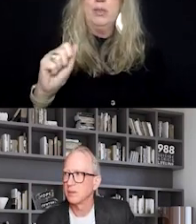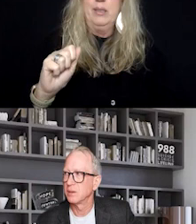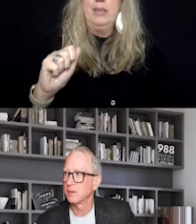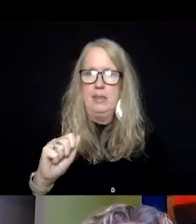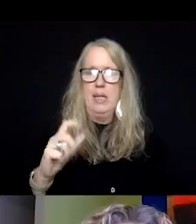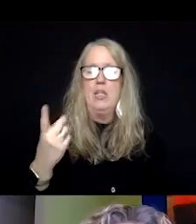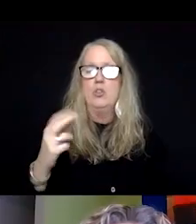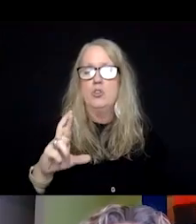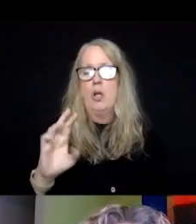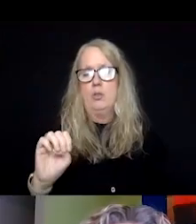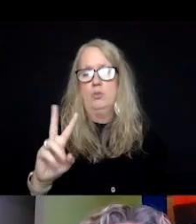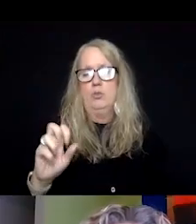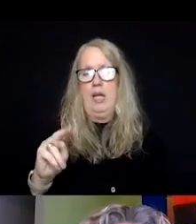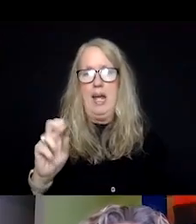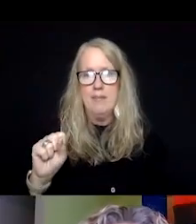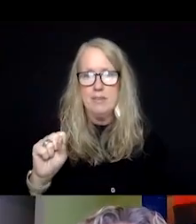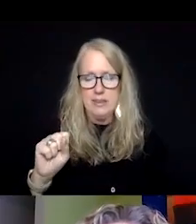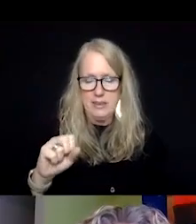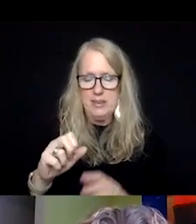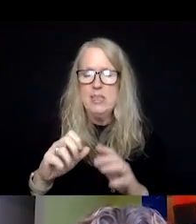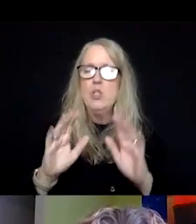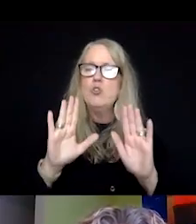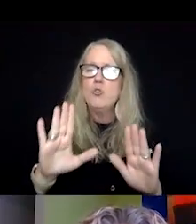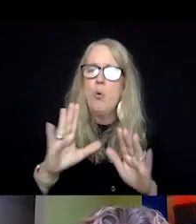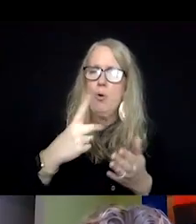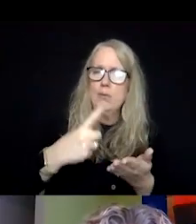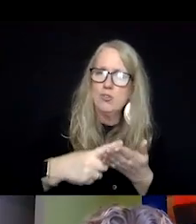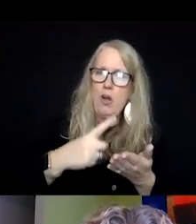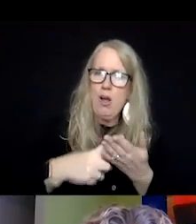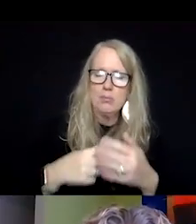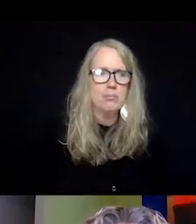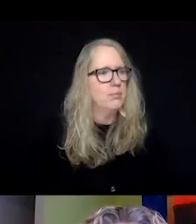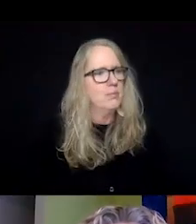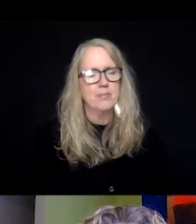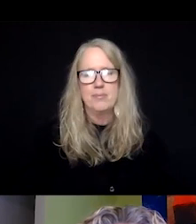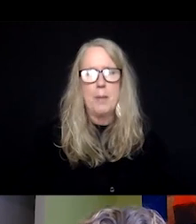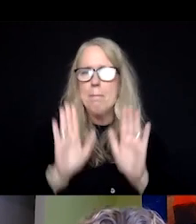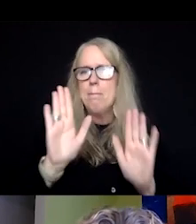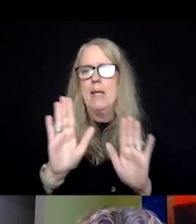DOCTOR EVANS. YOUR TALK WAS JUST ABSOLUTELY AMAZING. YOU